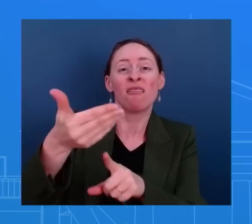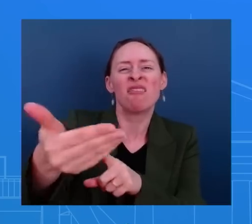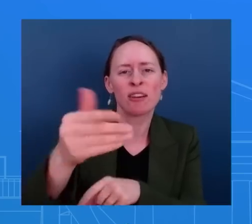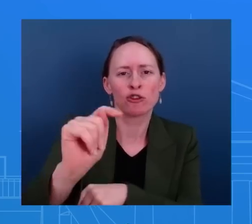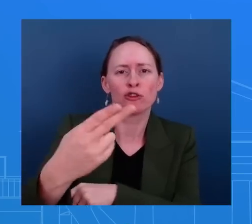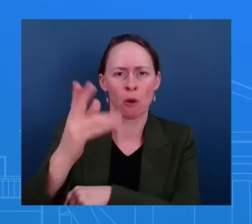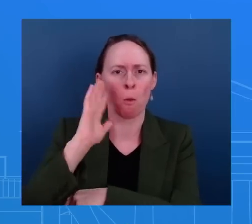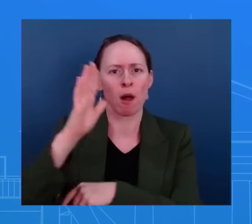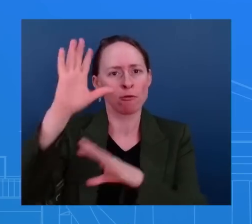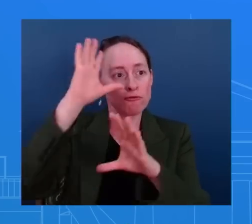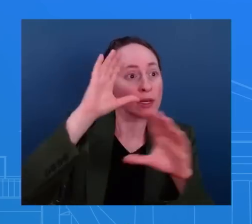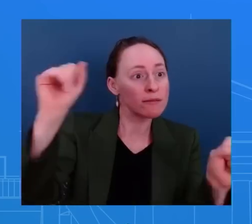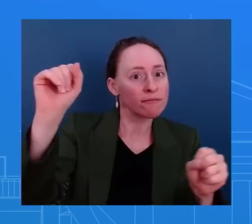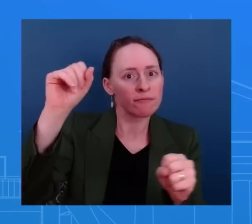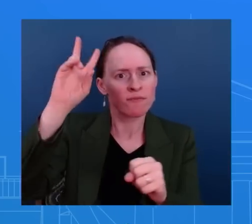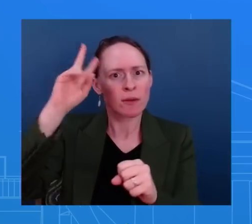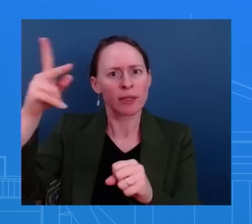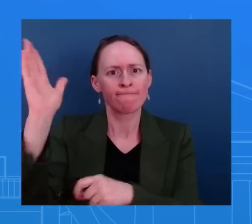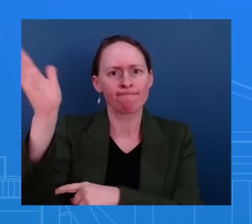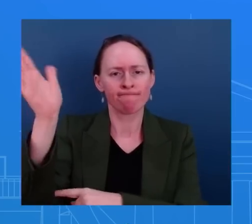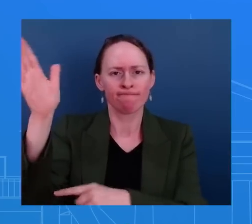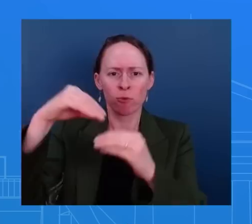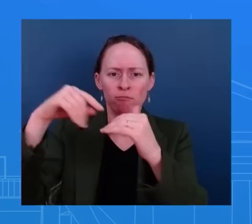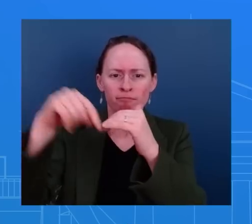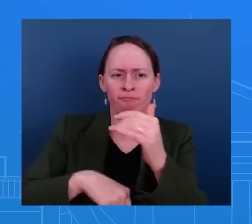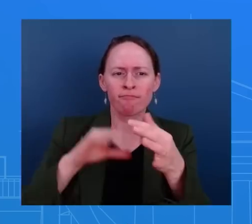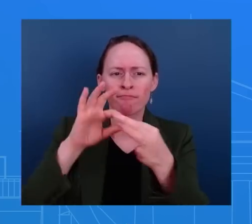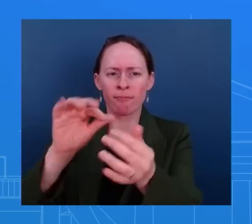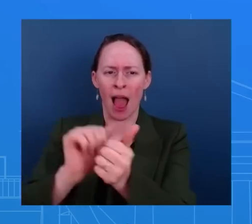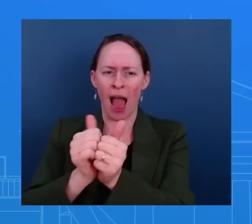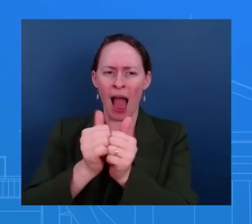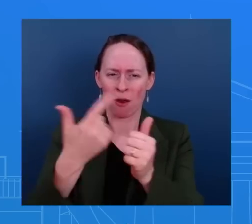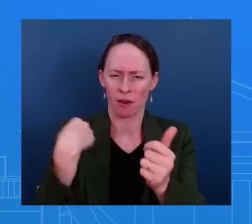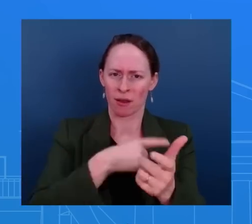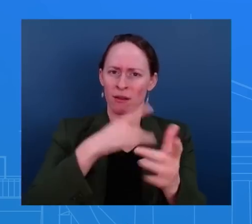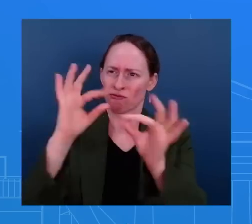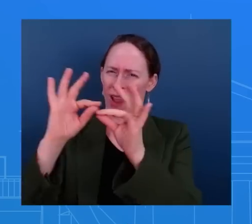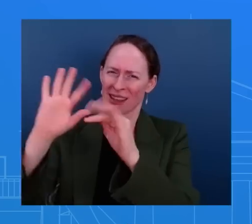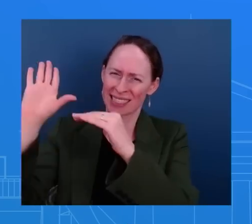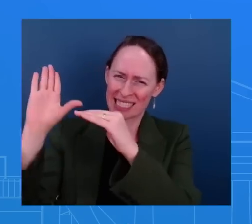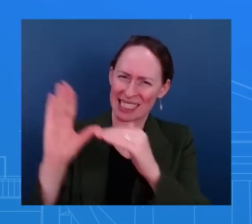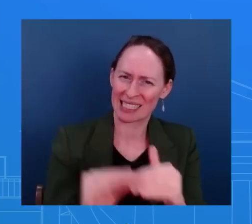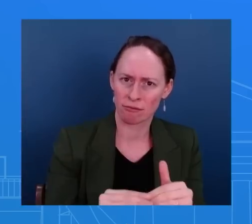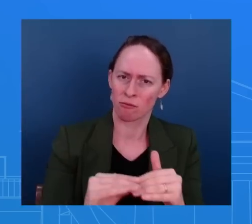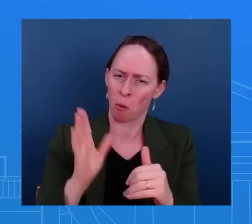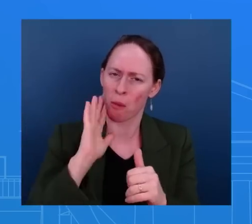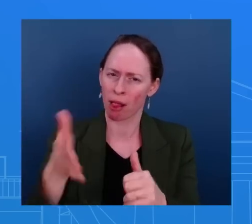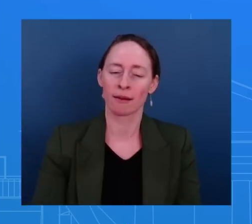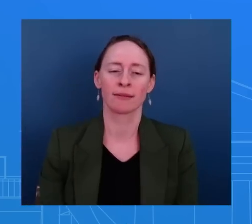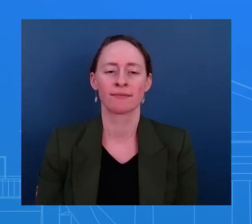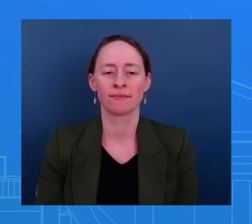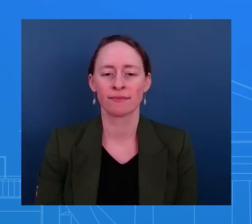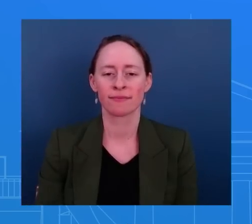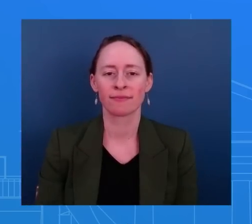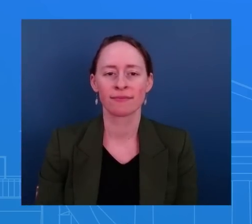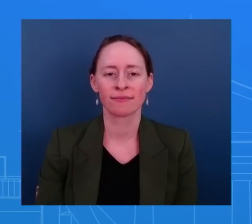on other additional ways to lower costs. The Press: And -- and then speaking of Click to Cancel -- Ms. Jean-Pierre: Yeah. The Press: -- can you talk about how it will be enforced